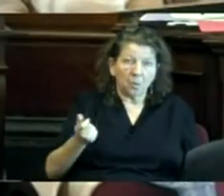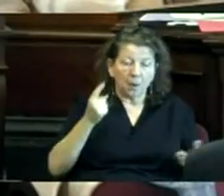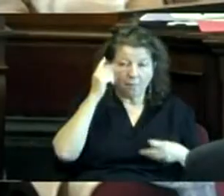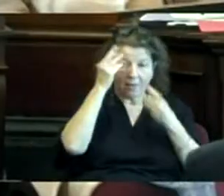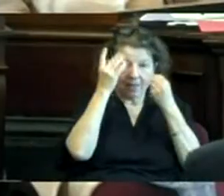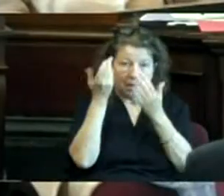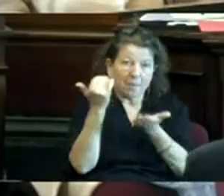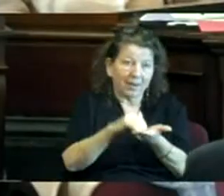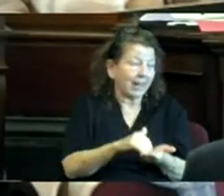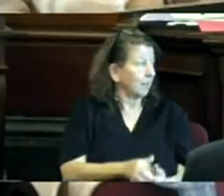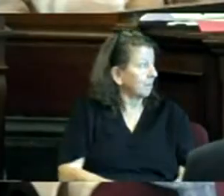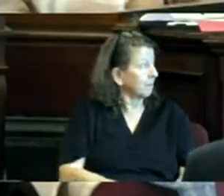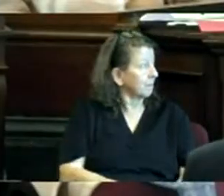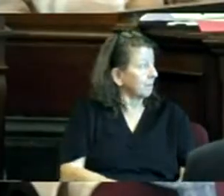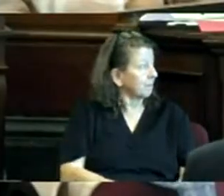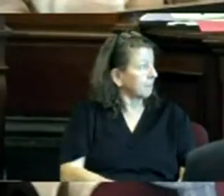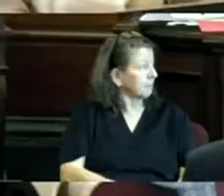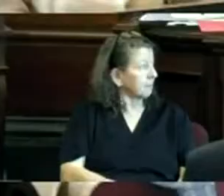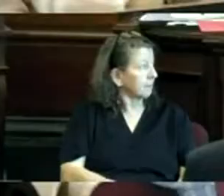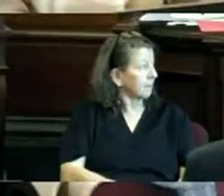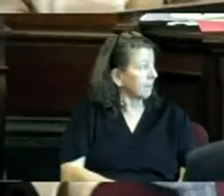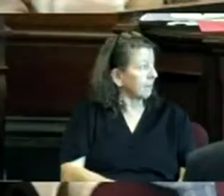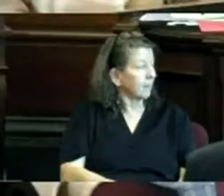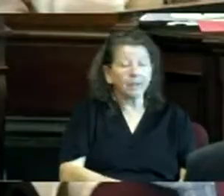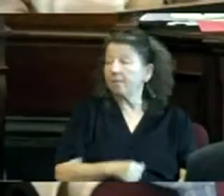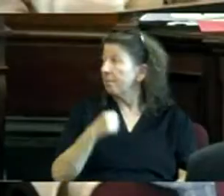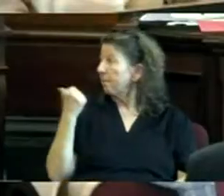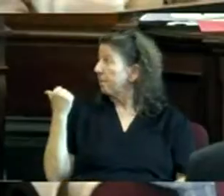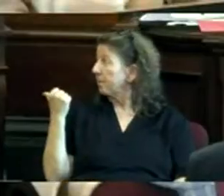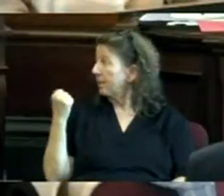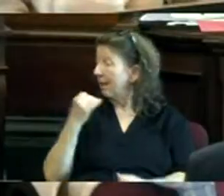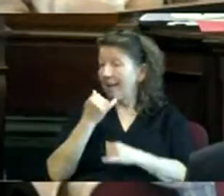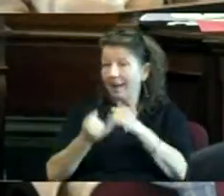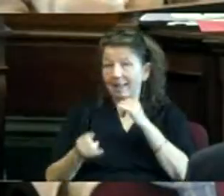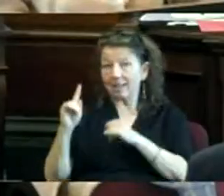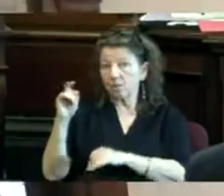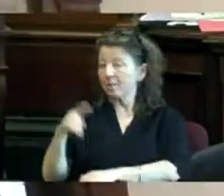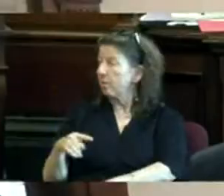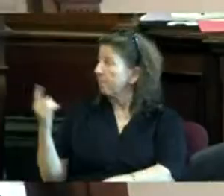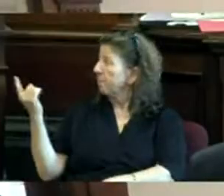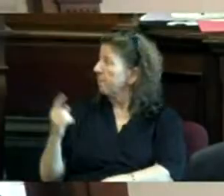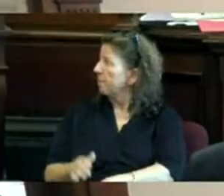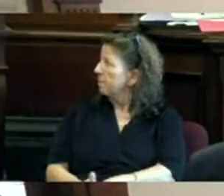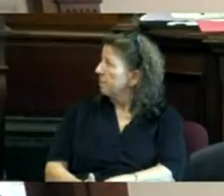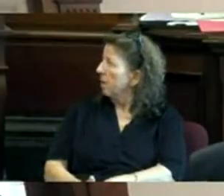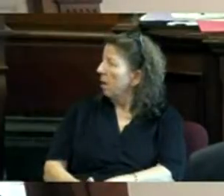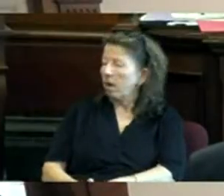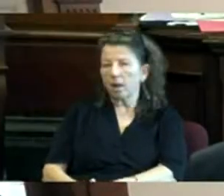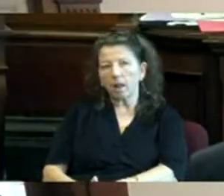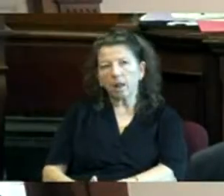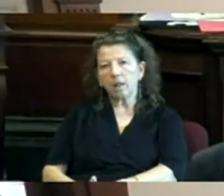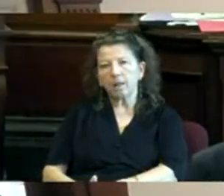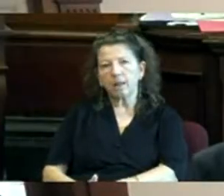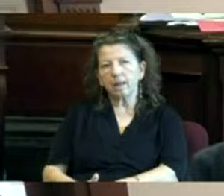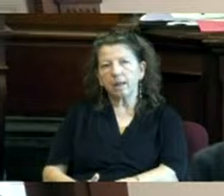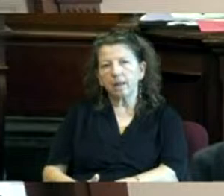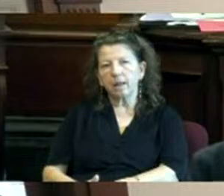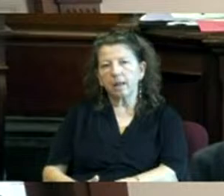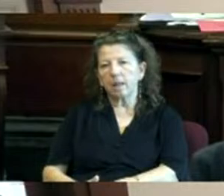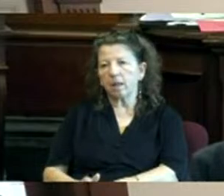we're going to be okay. If we're not, then we're going to have to rethink some of this. Okay.